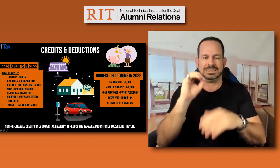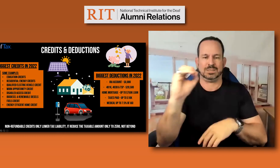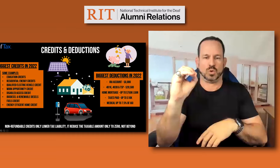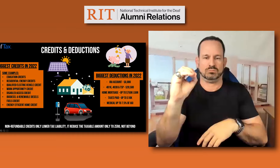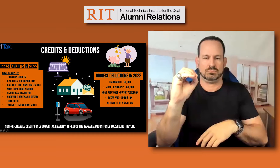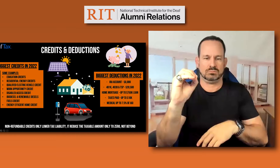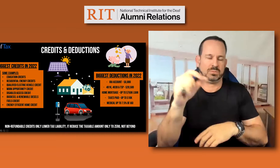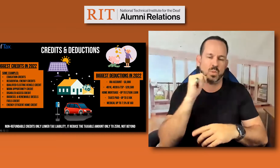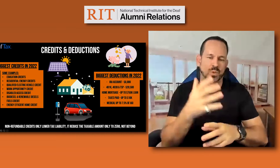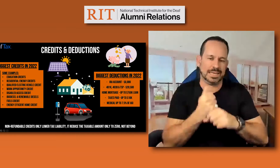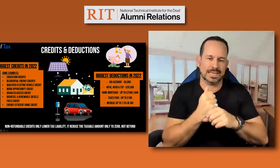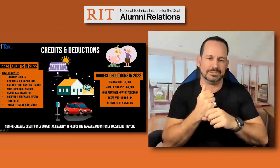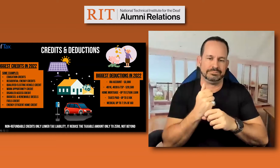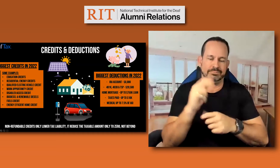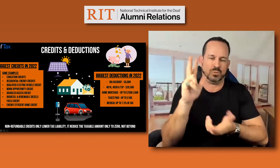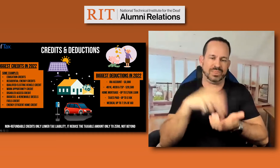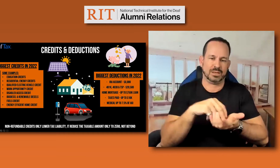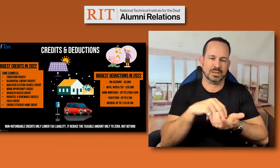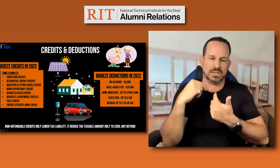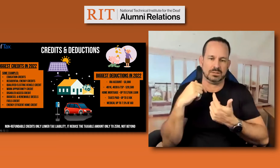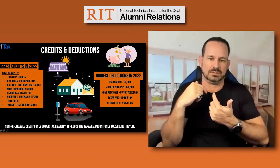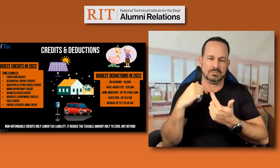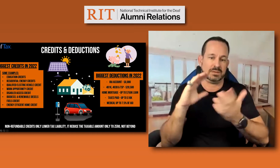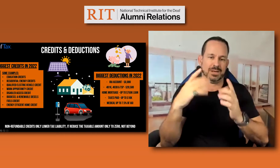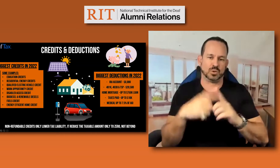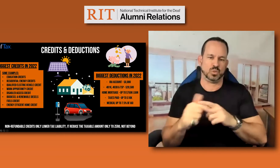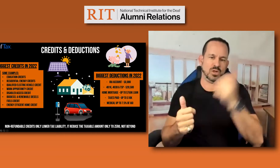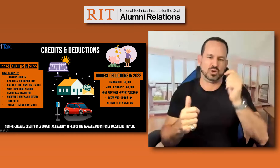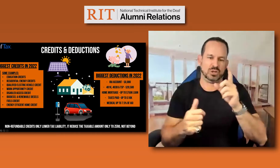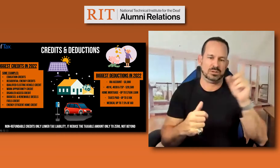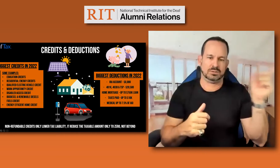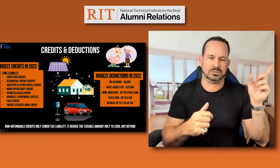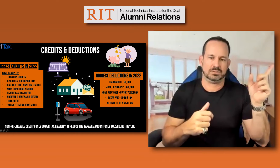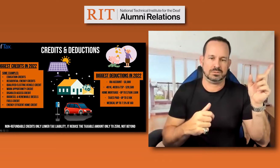and then it will need to be zeroed out,